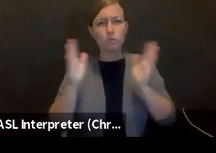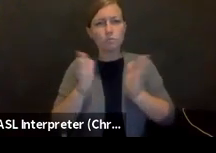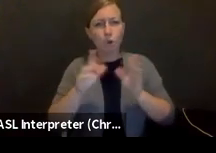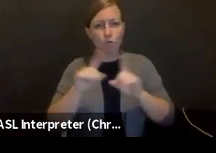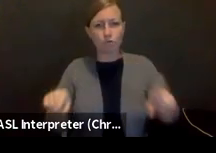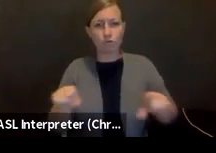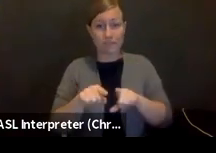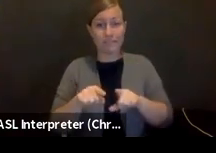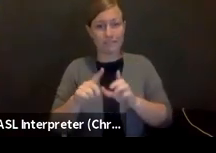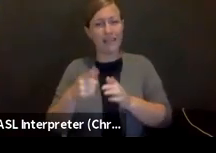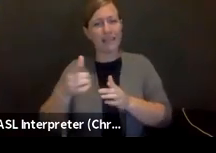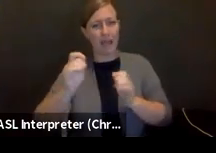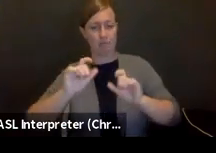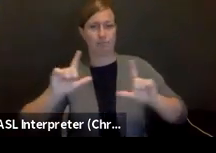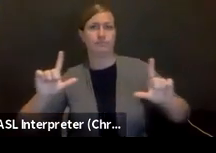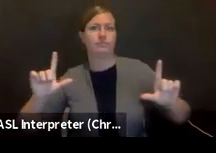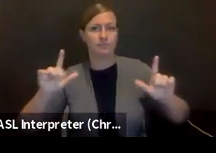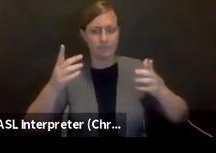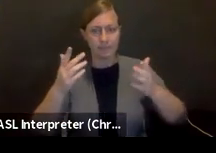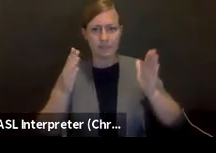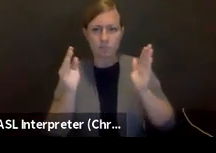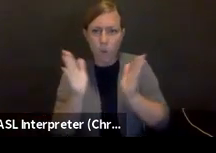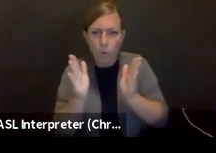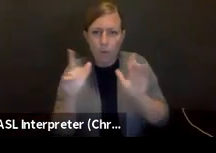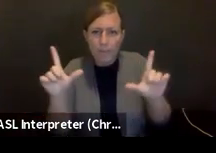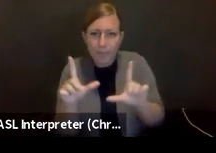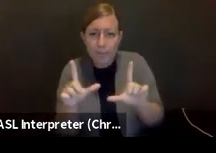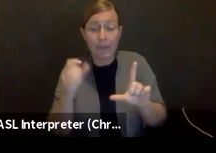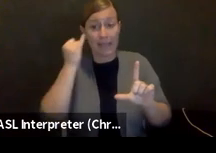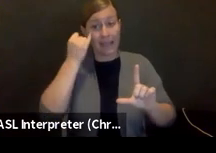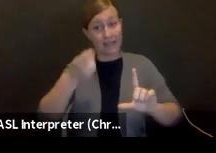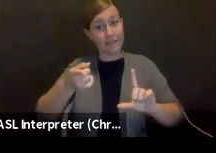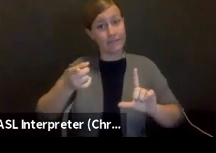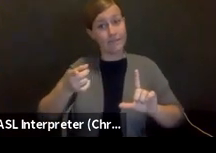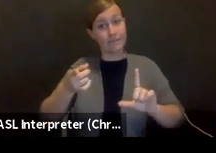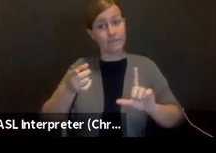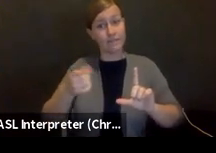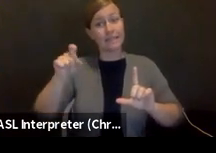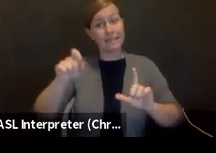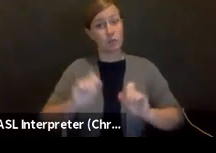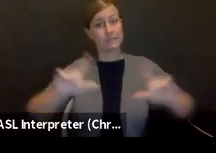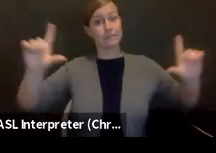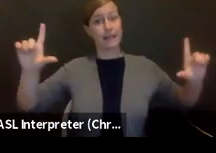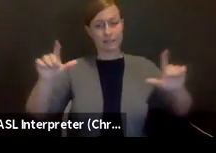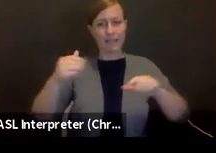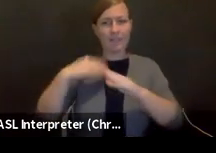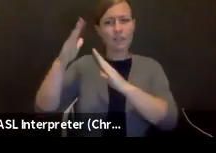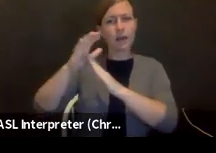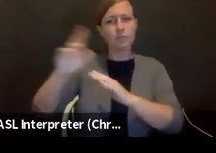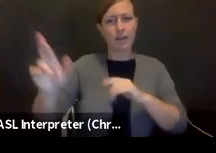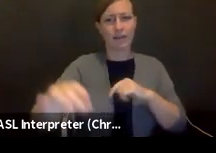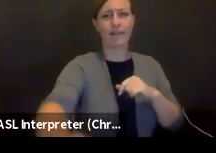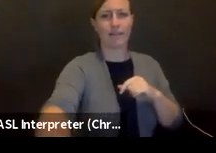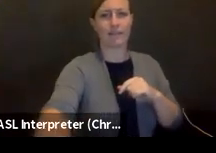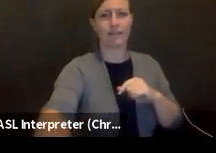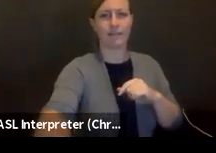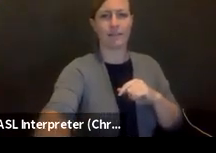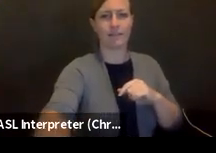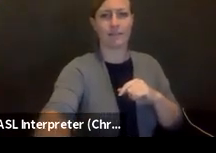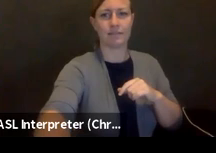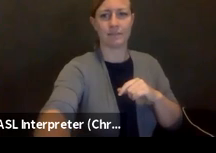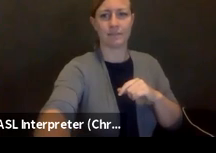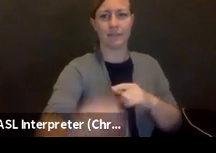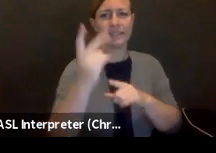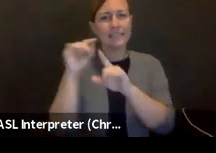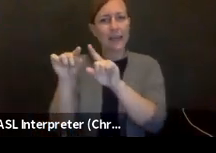ESD 189 - Amy Colburn: This does make the screen a little bit smaller. So if they do need to expand. There's this little, little box with a little arrow kind of pointing out, this will make